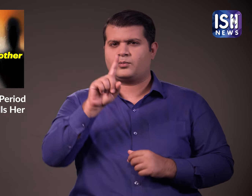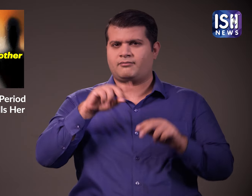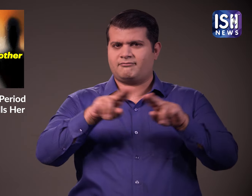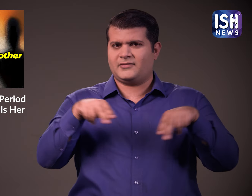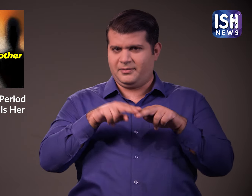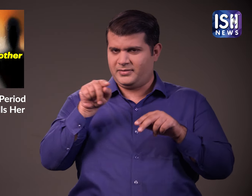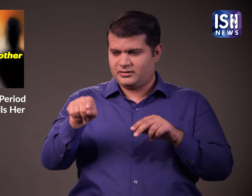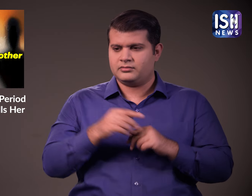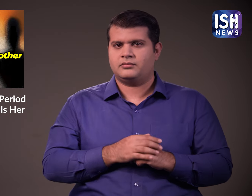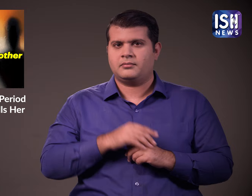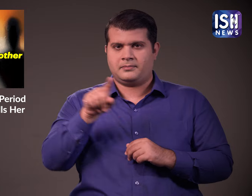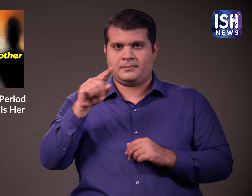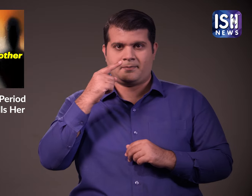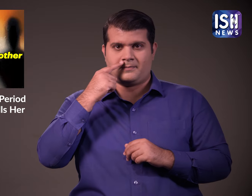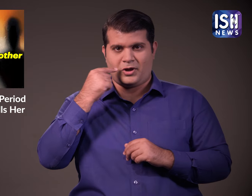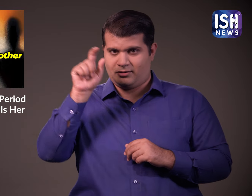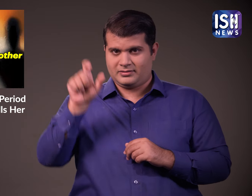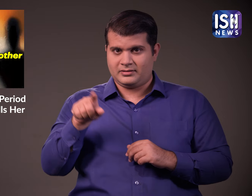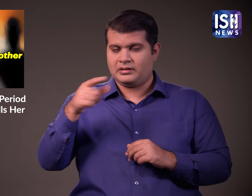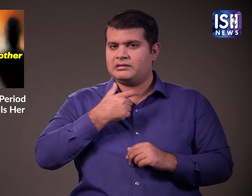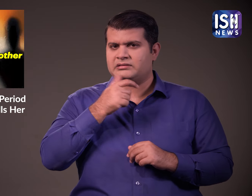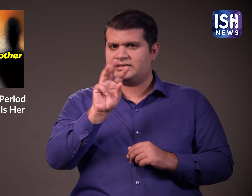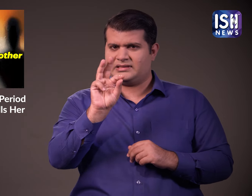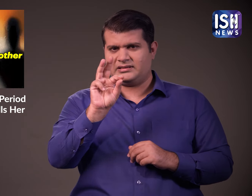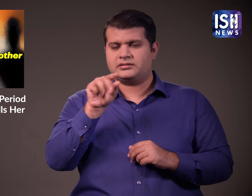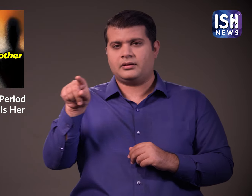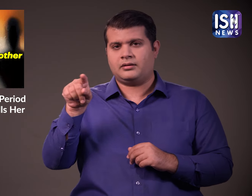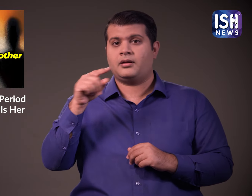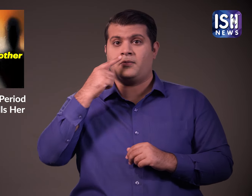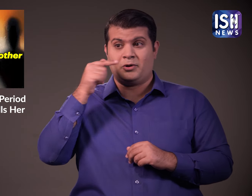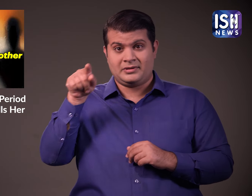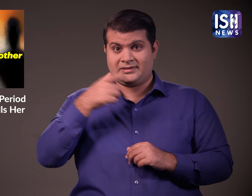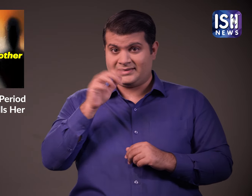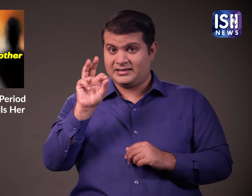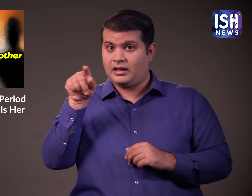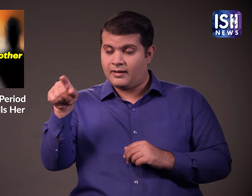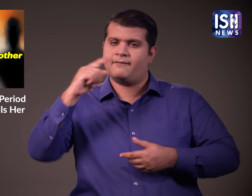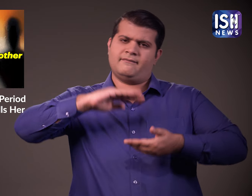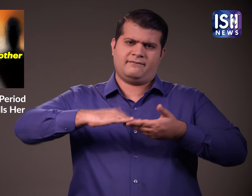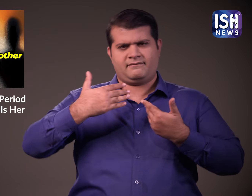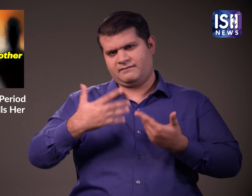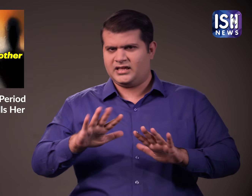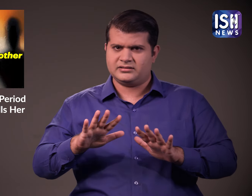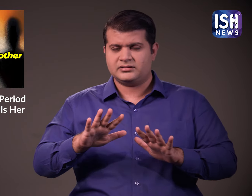There was a family which consisted of a 30 year married man.